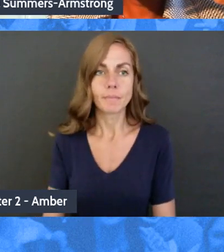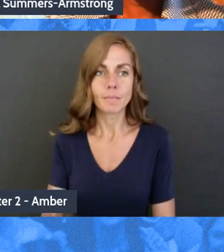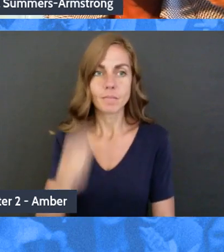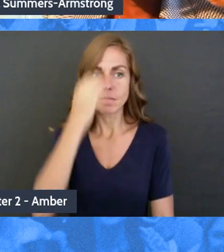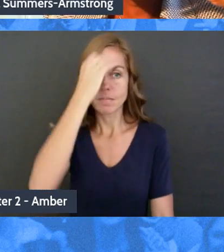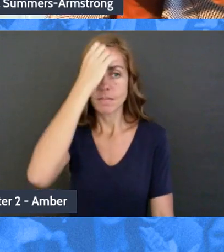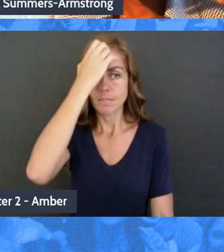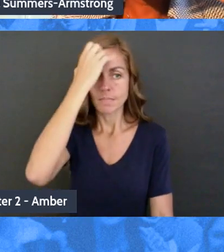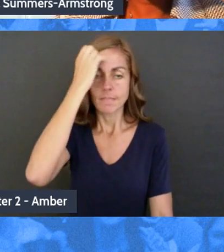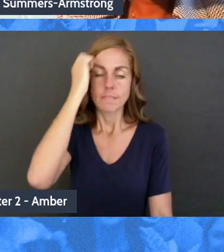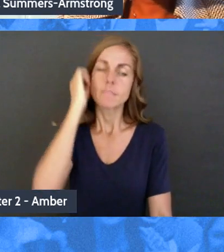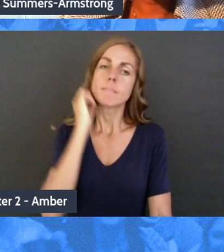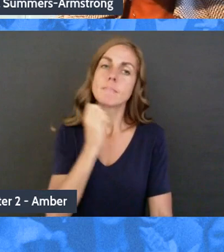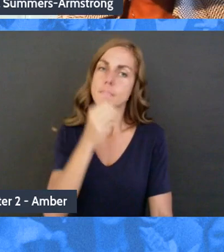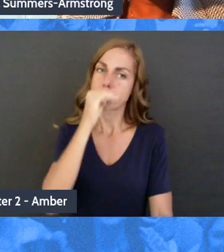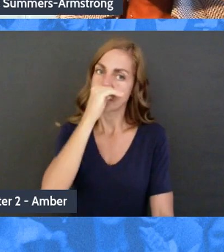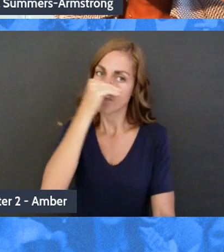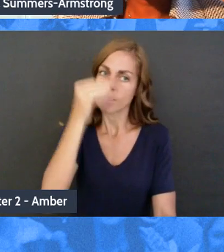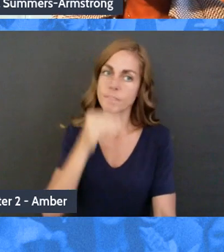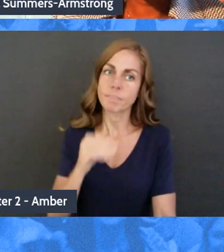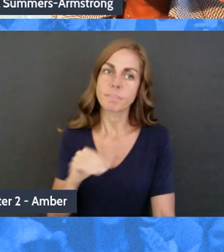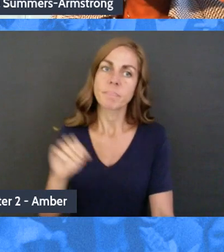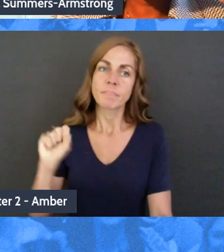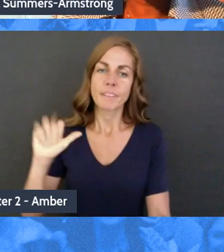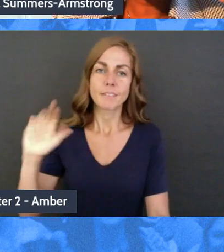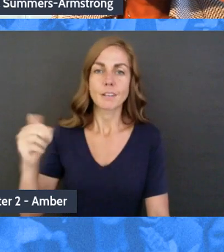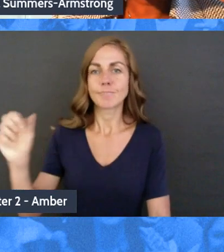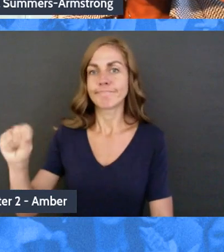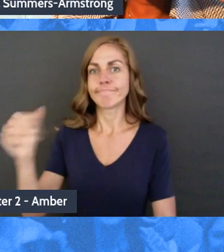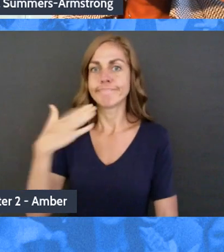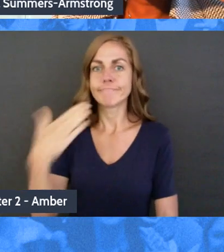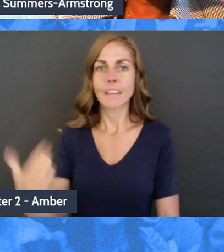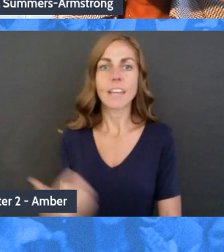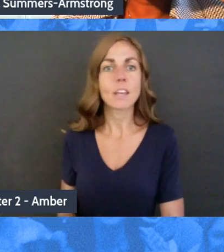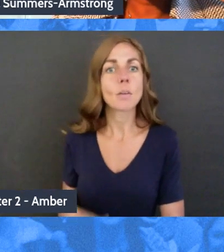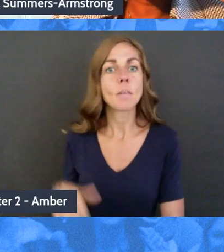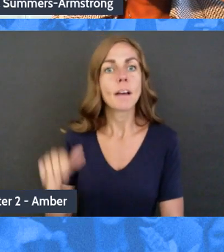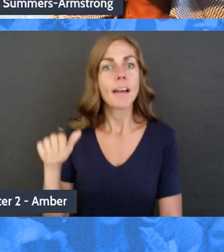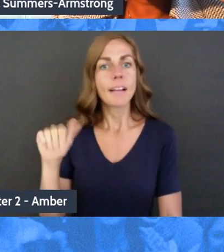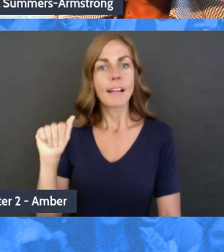Absolutely. Thank you for that. Assembly woman Summers-Armstrong, how about in Nevada?